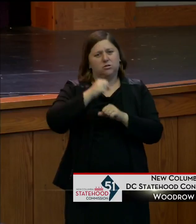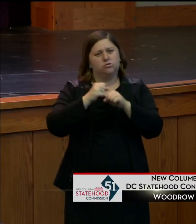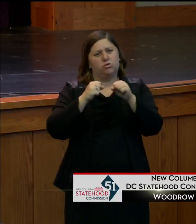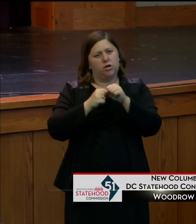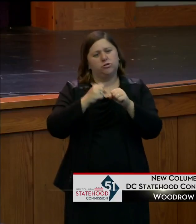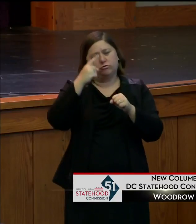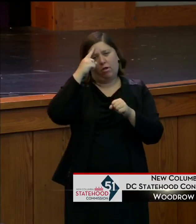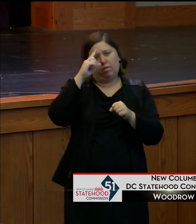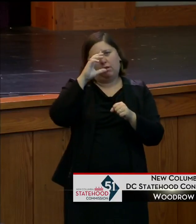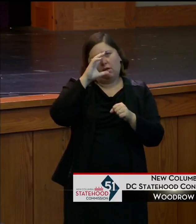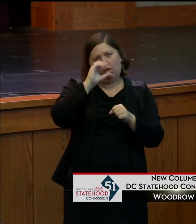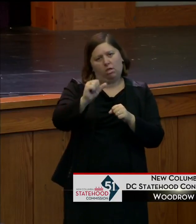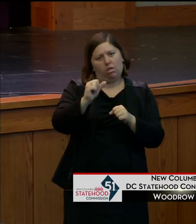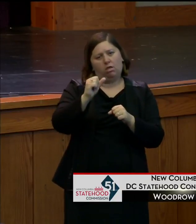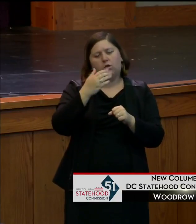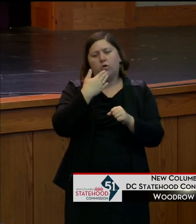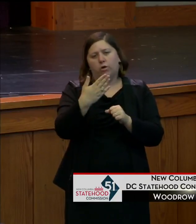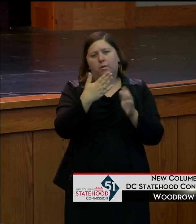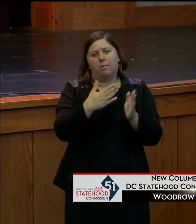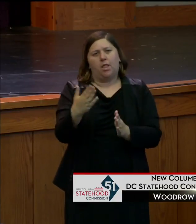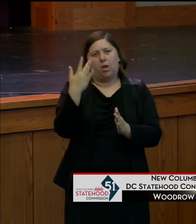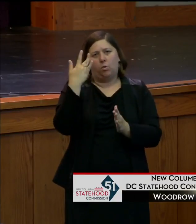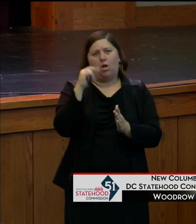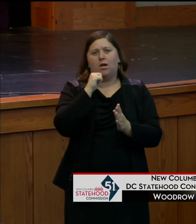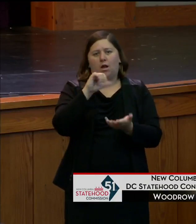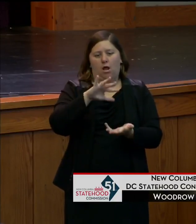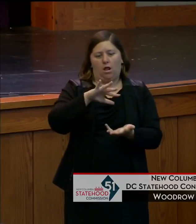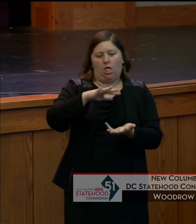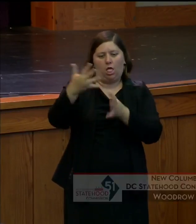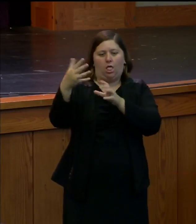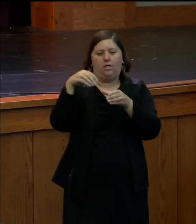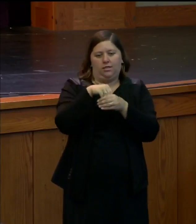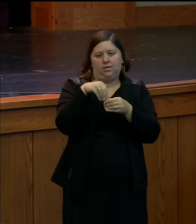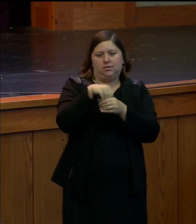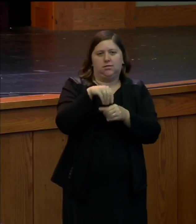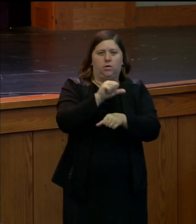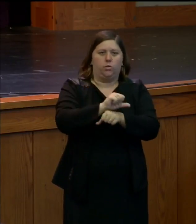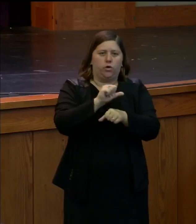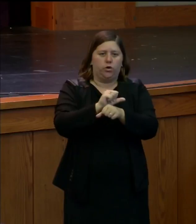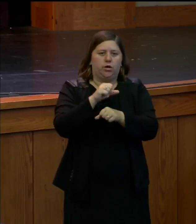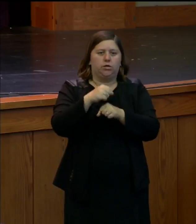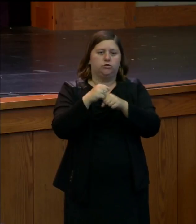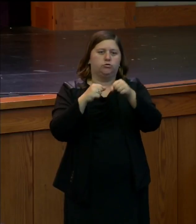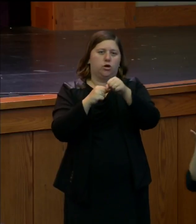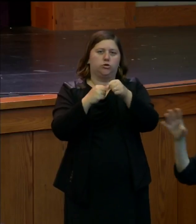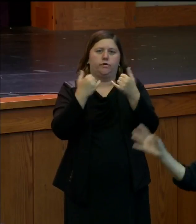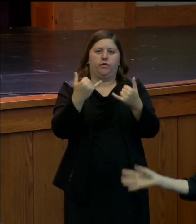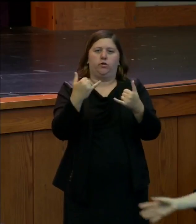PLAN IN THAT IT WOULDN'T UP-END THE INTERNAL WORKINGS AND STRUCTURE OF THE CURRENT COUNCIL.